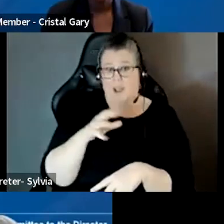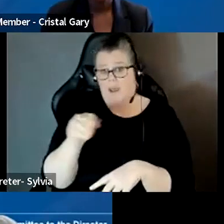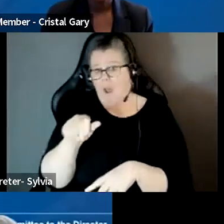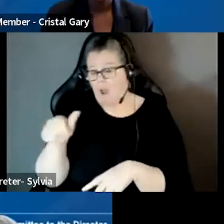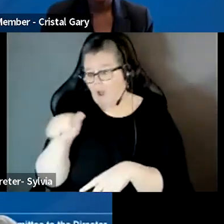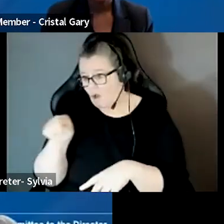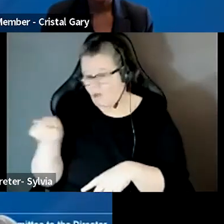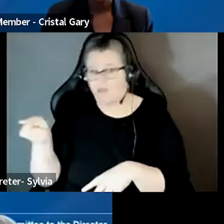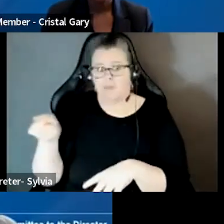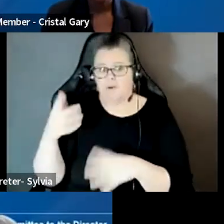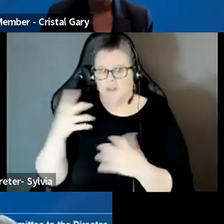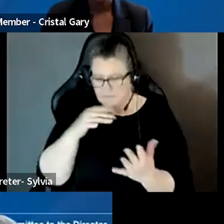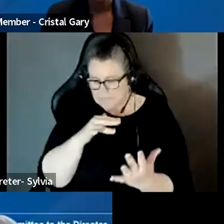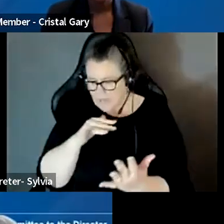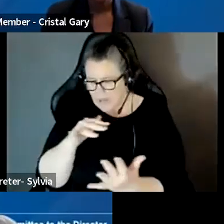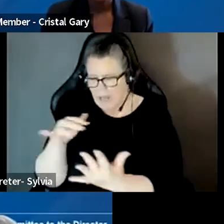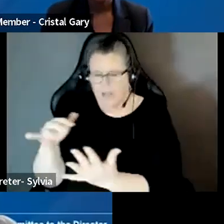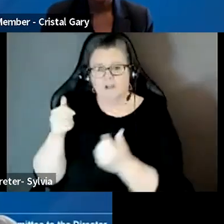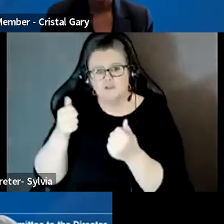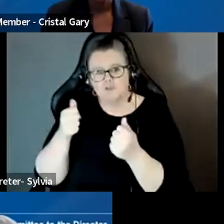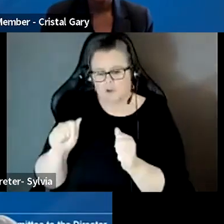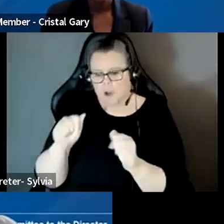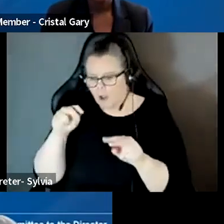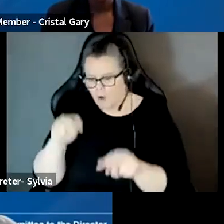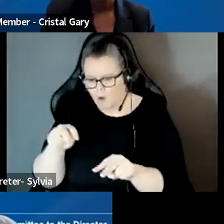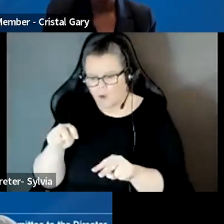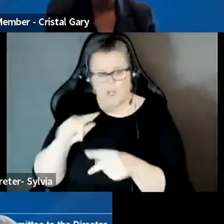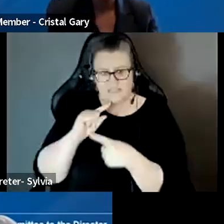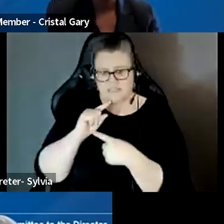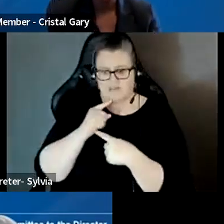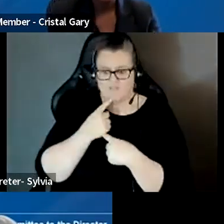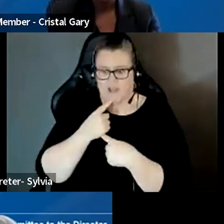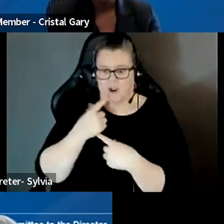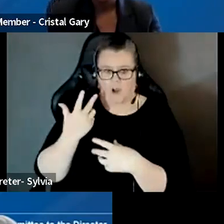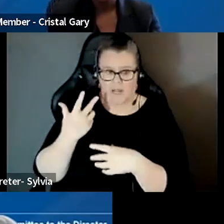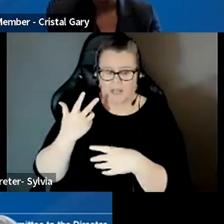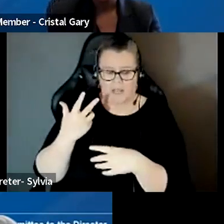to look at the severity of BA2.12.1 in populations